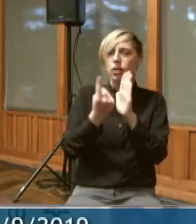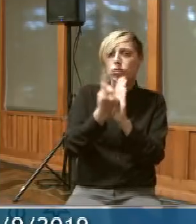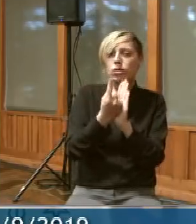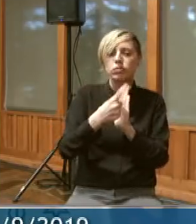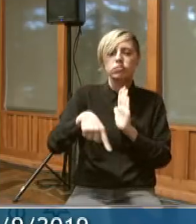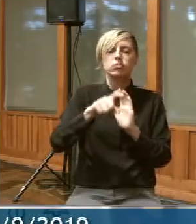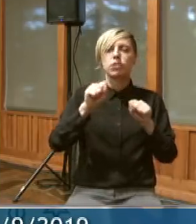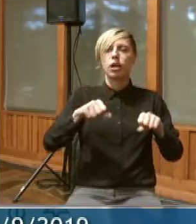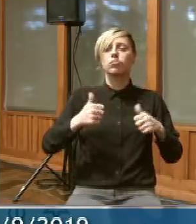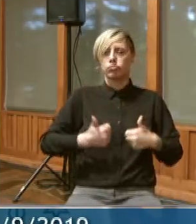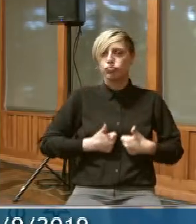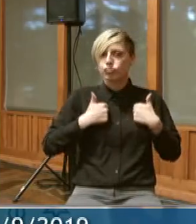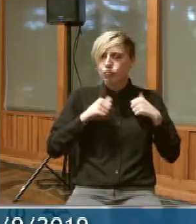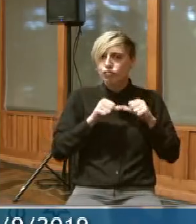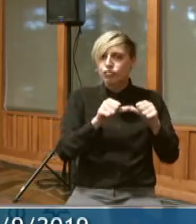THE FILM INDUSTRY IN PORTLAND ACKNOWLEDGING THE ROLE YOU PLAY